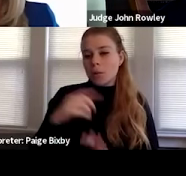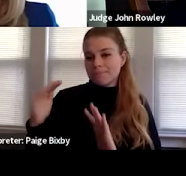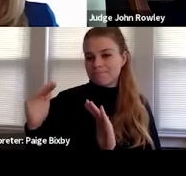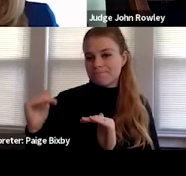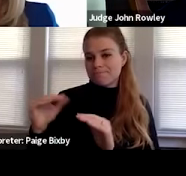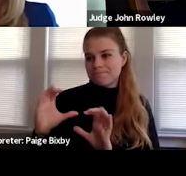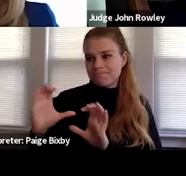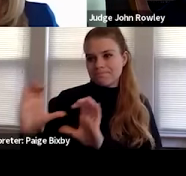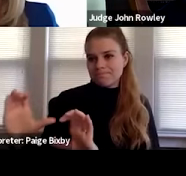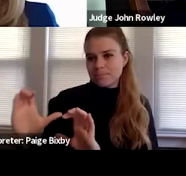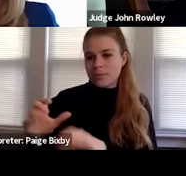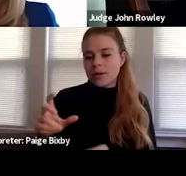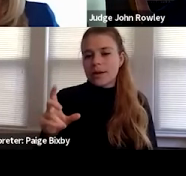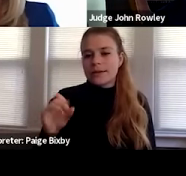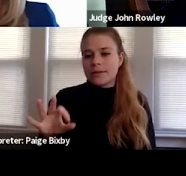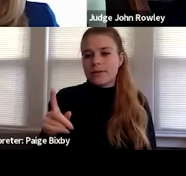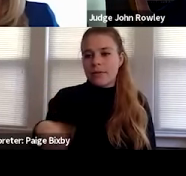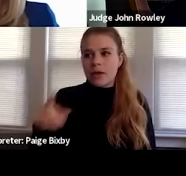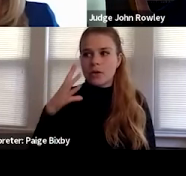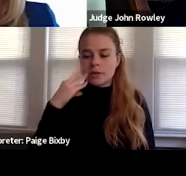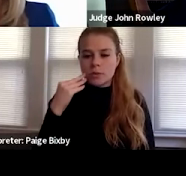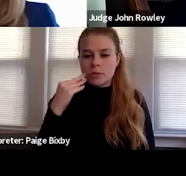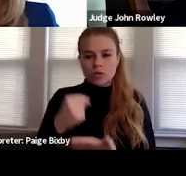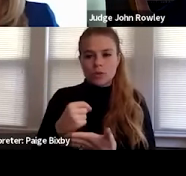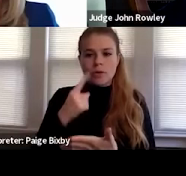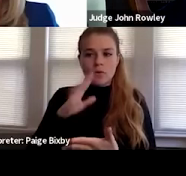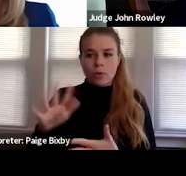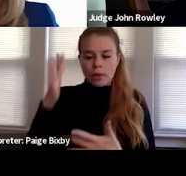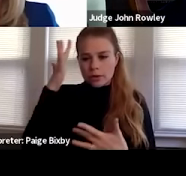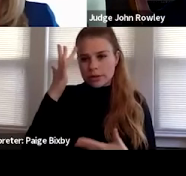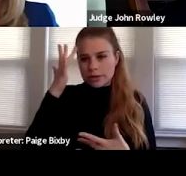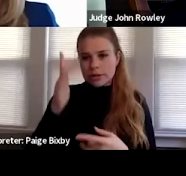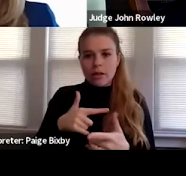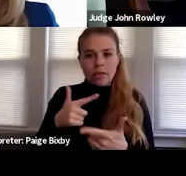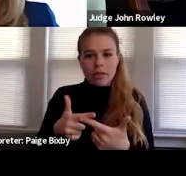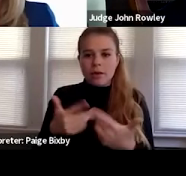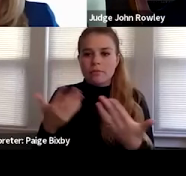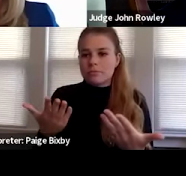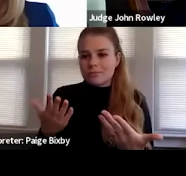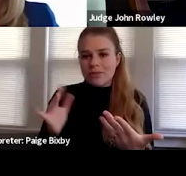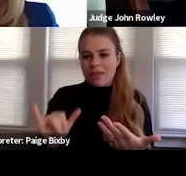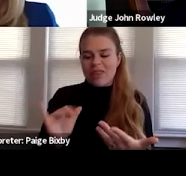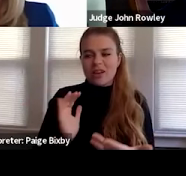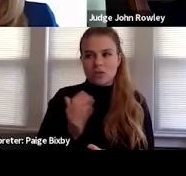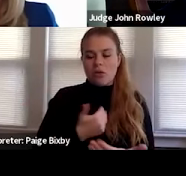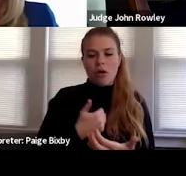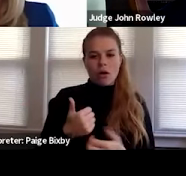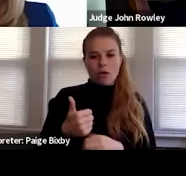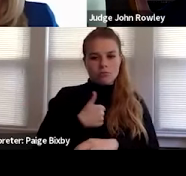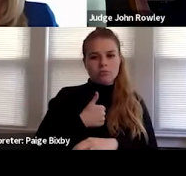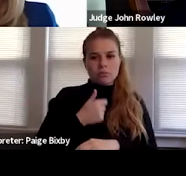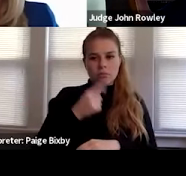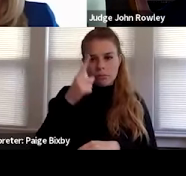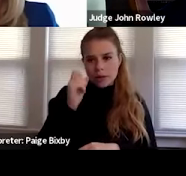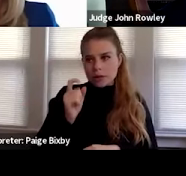as if they're getting treatment for their disease, then that is on us, because they're getting no treatment for the disease